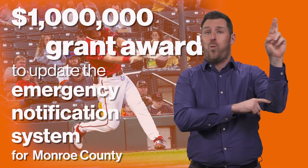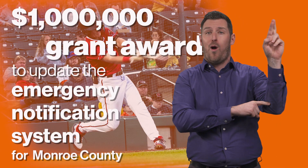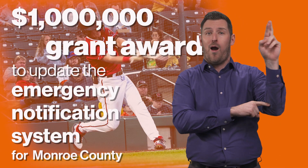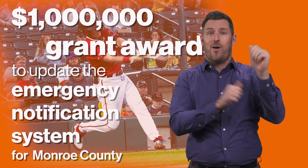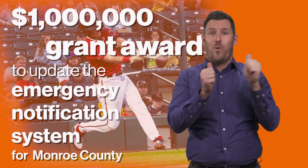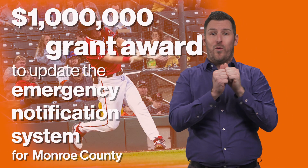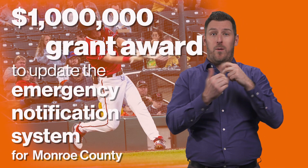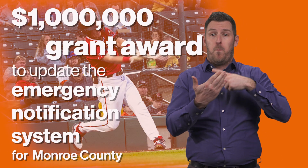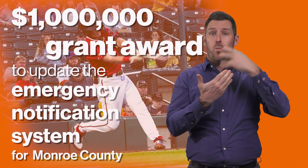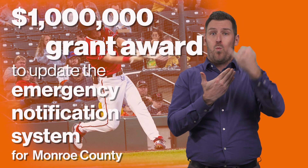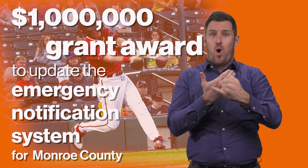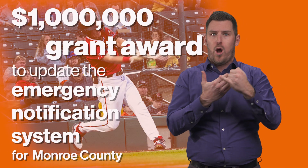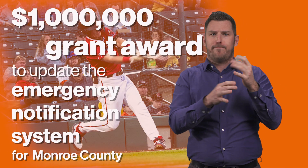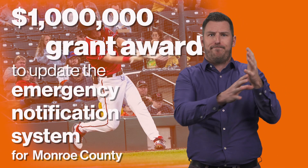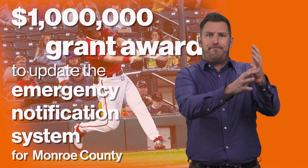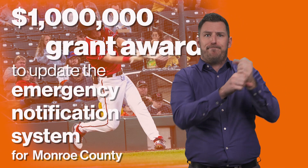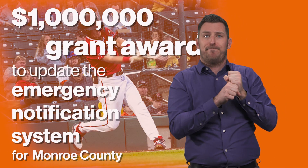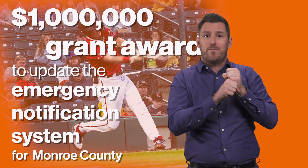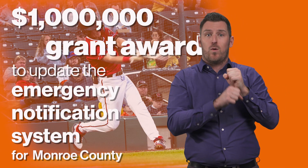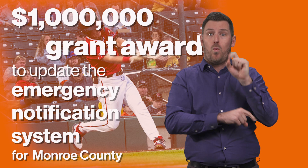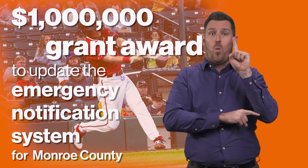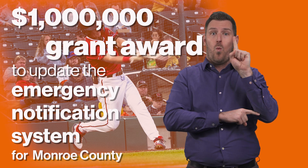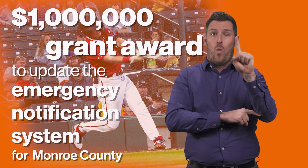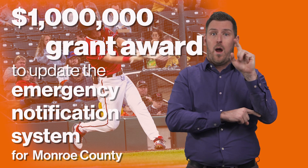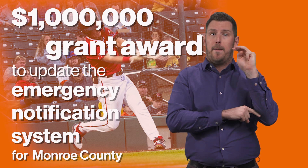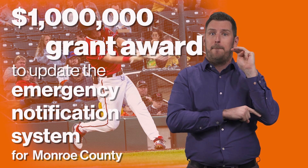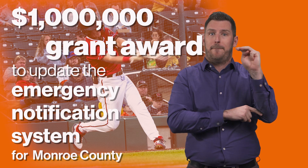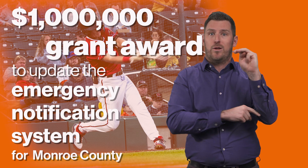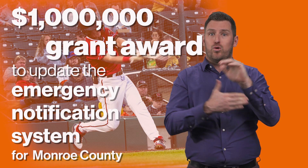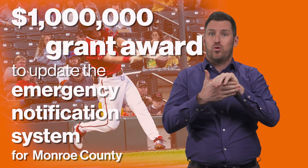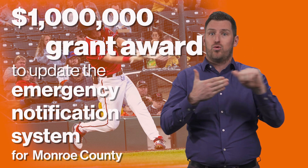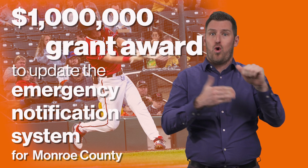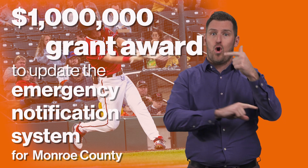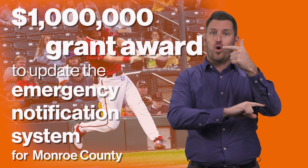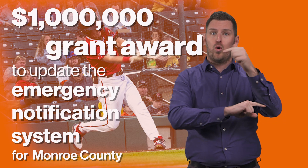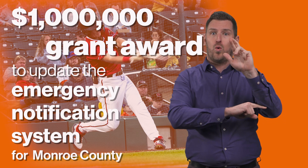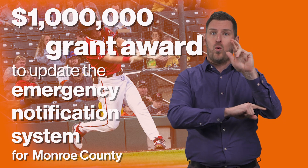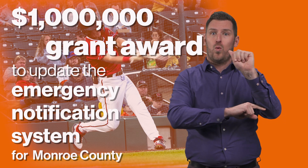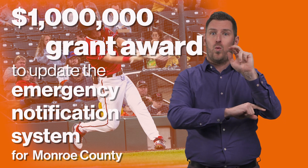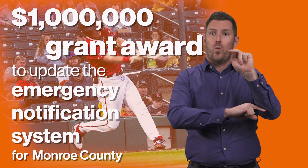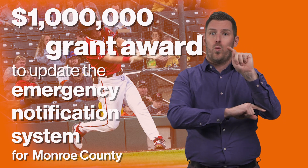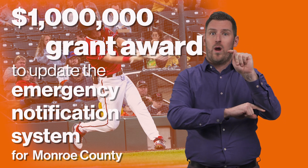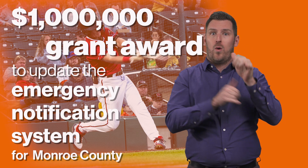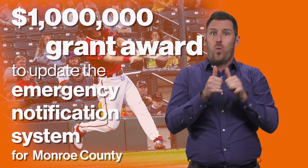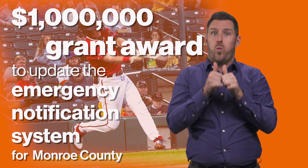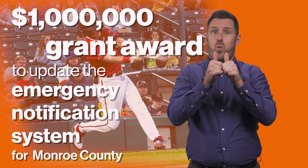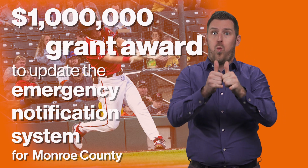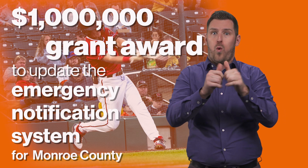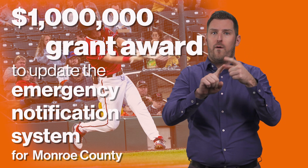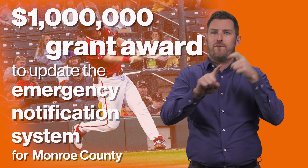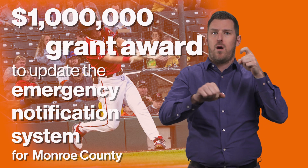We hit a home run with a project that received a $1 million grant award